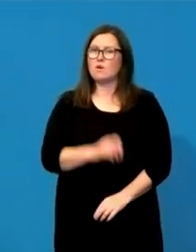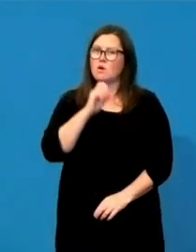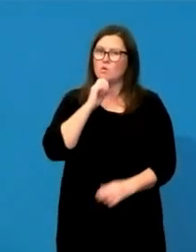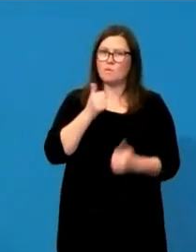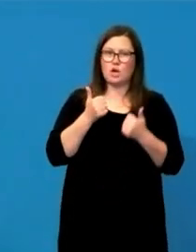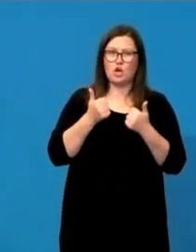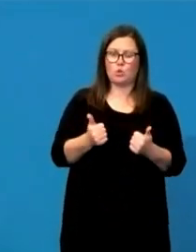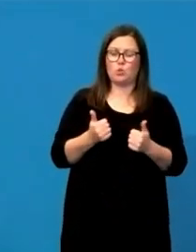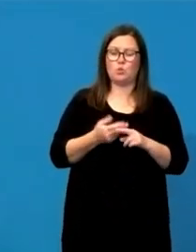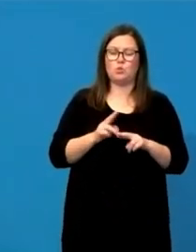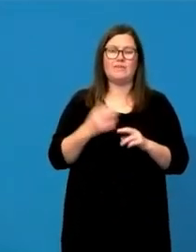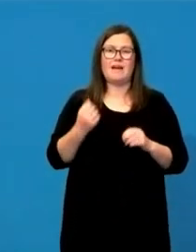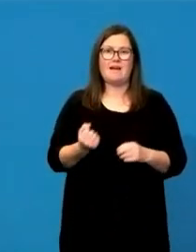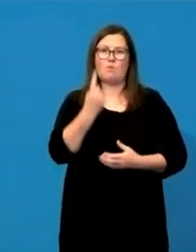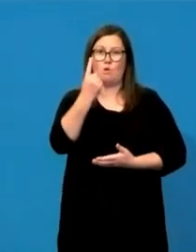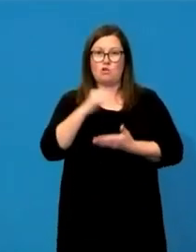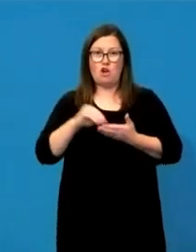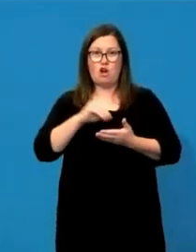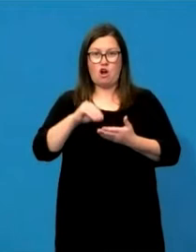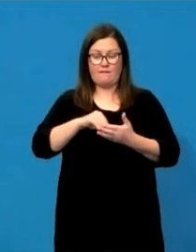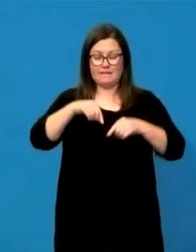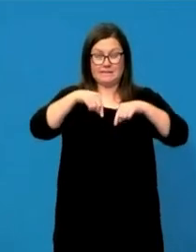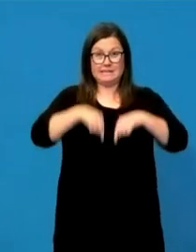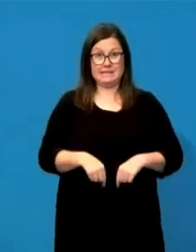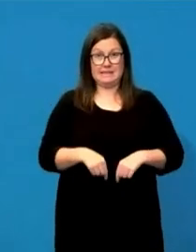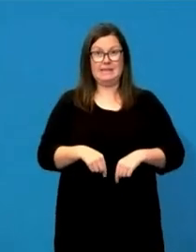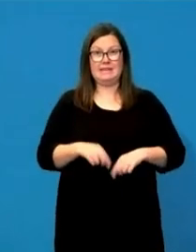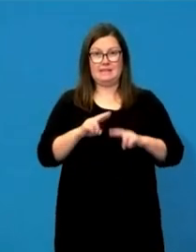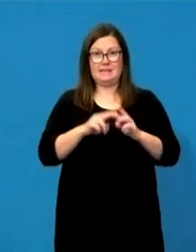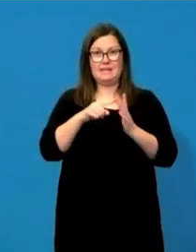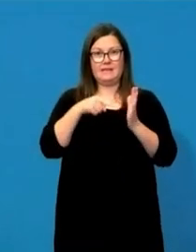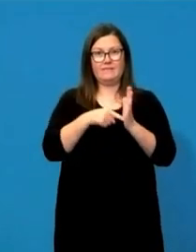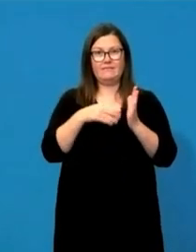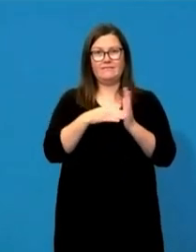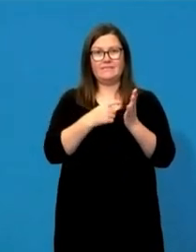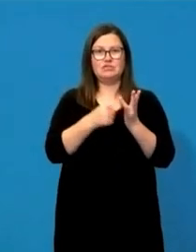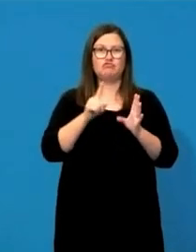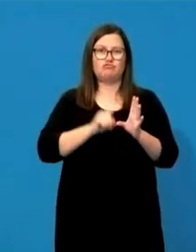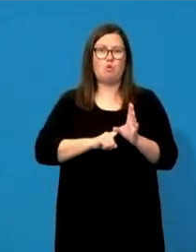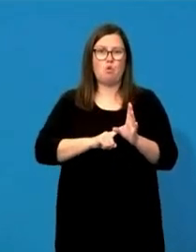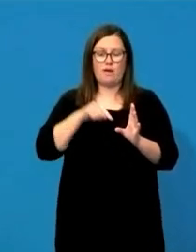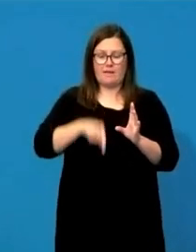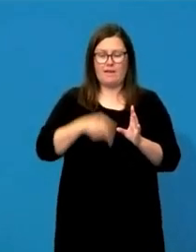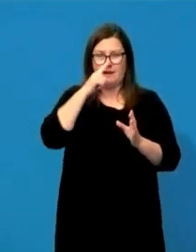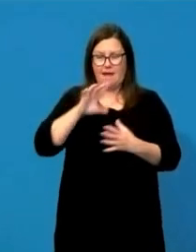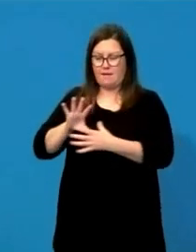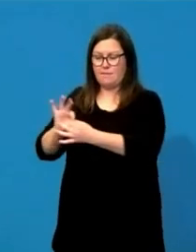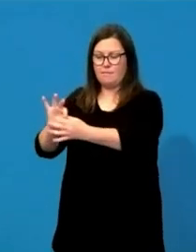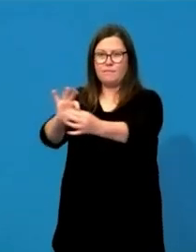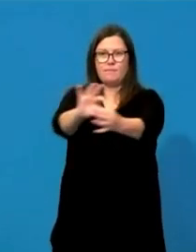And does that go back to what you were saying about being able to read